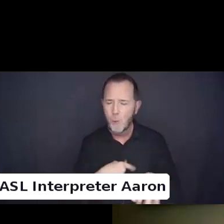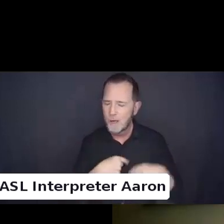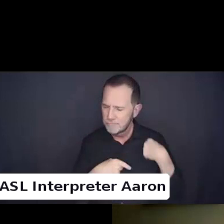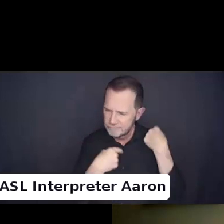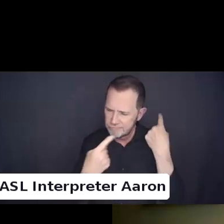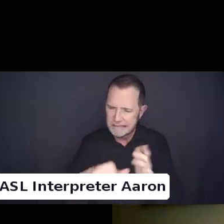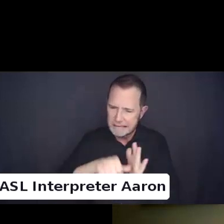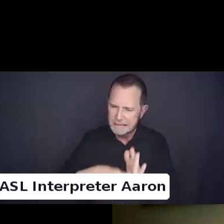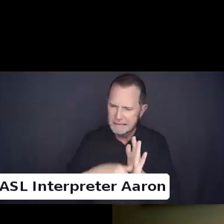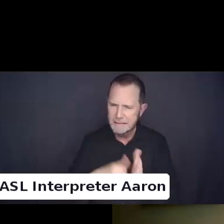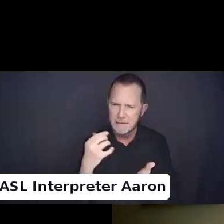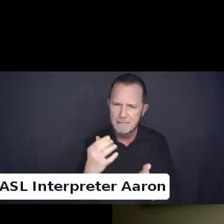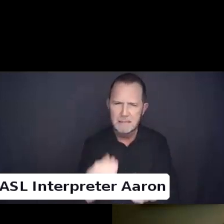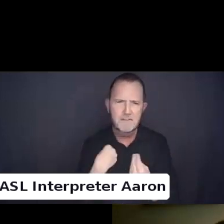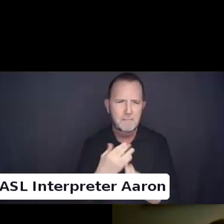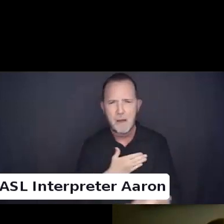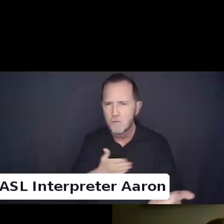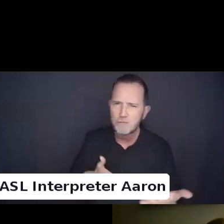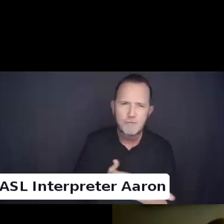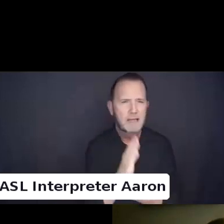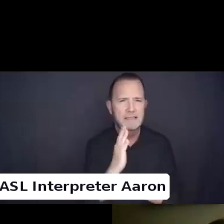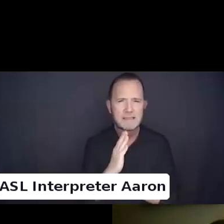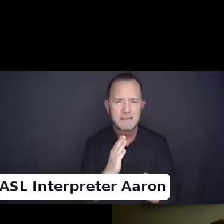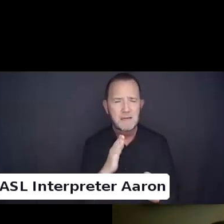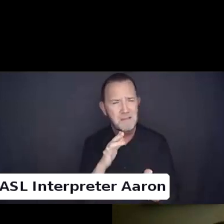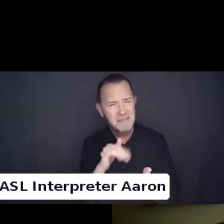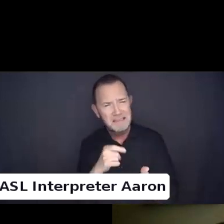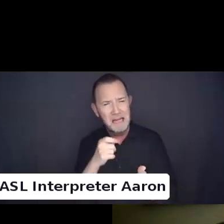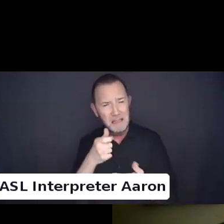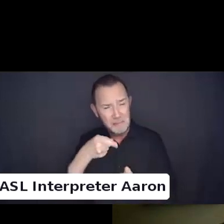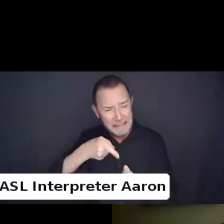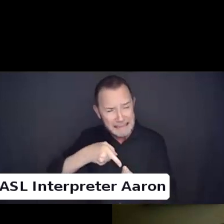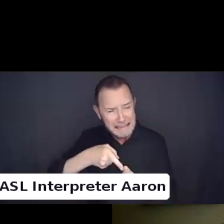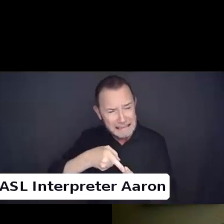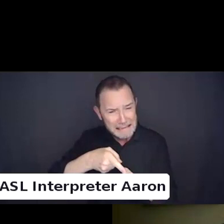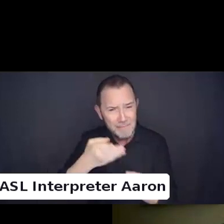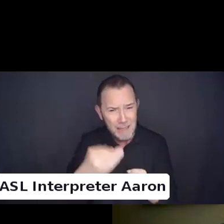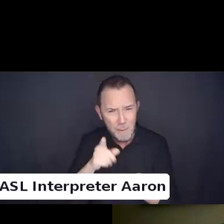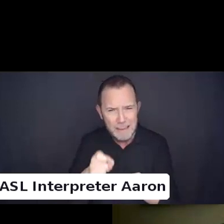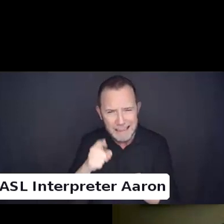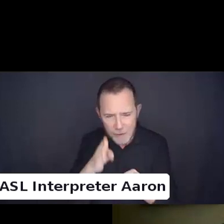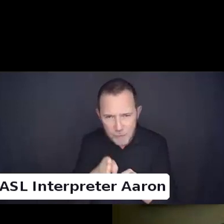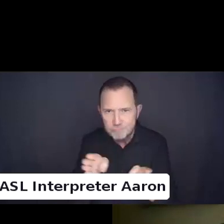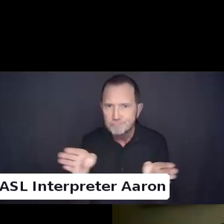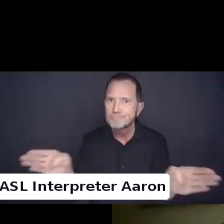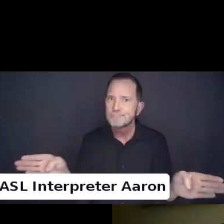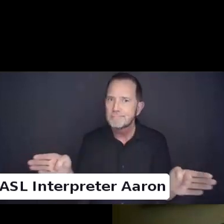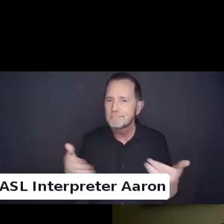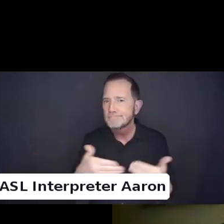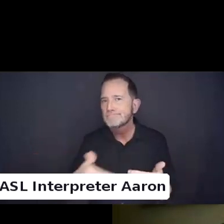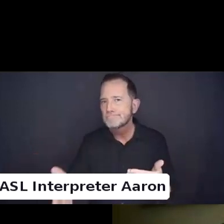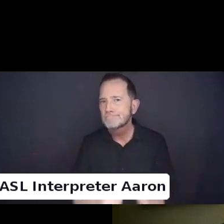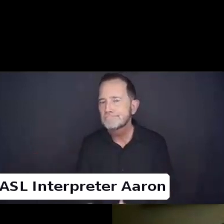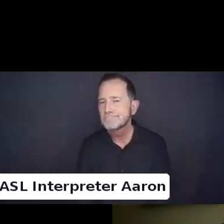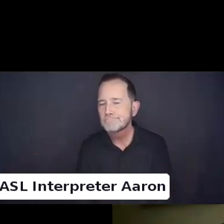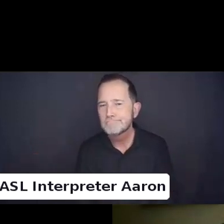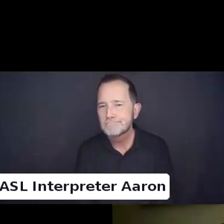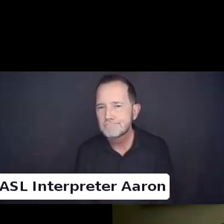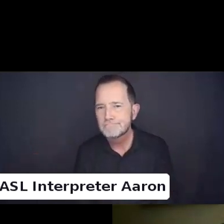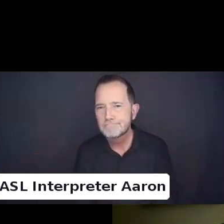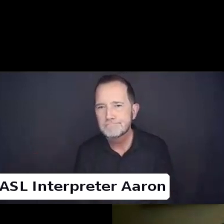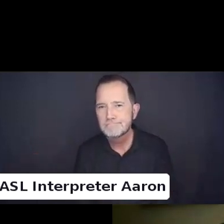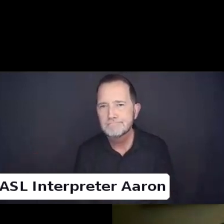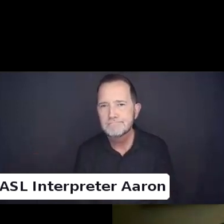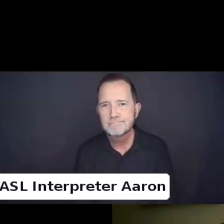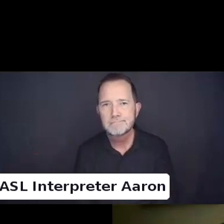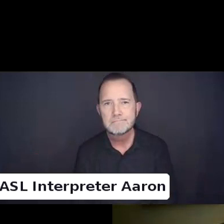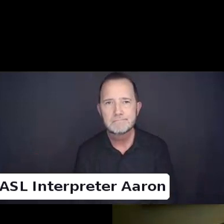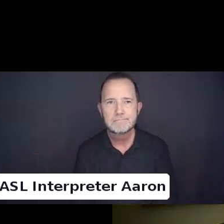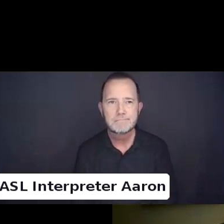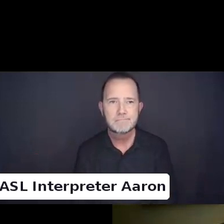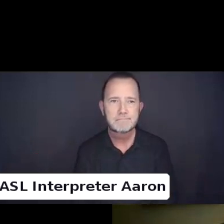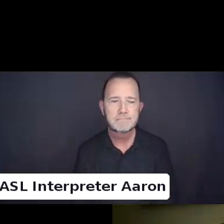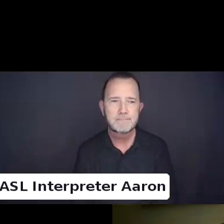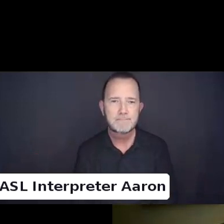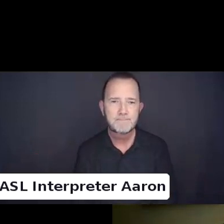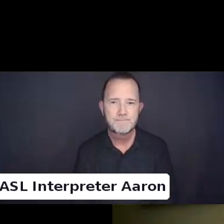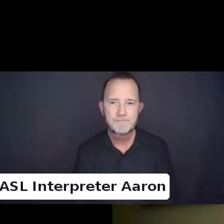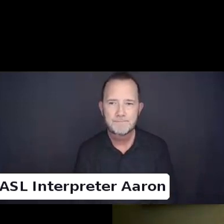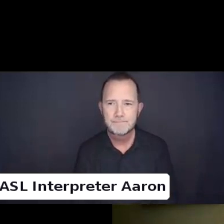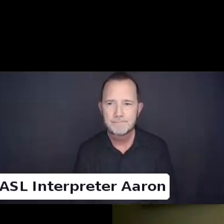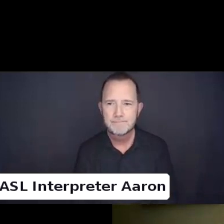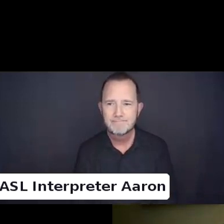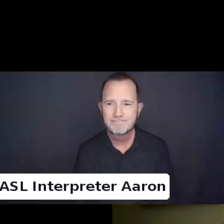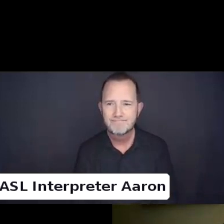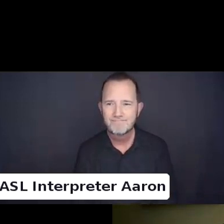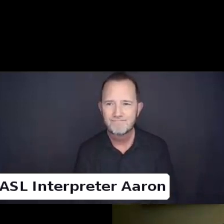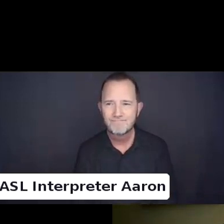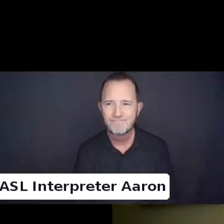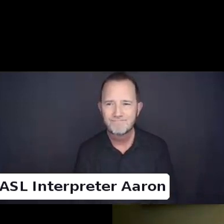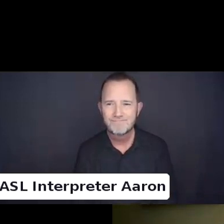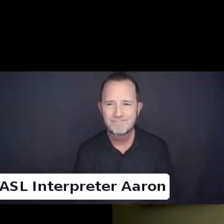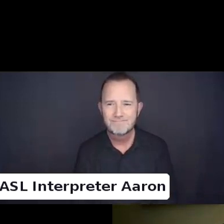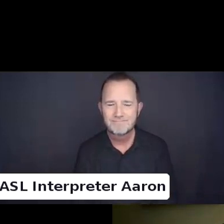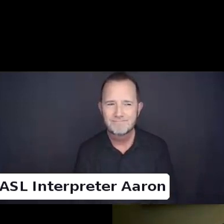how to broaden it I think.